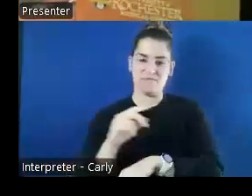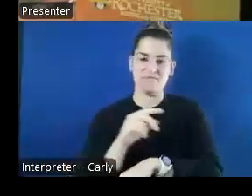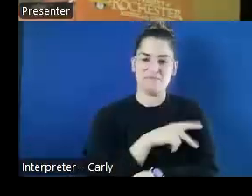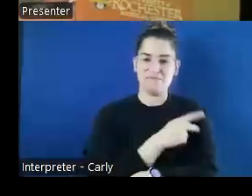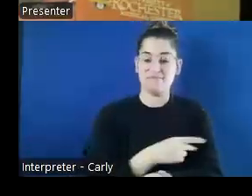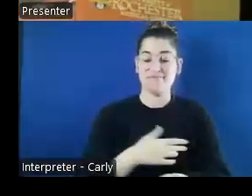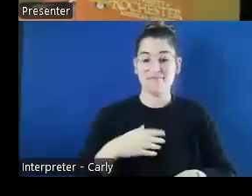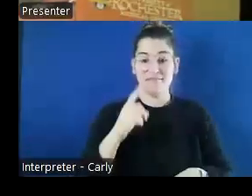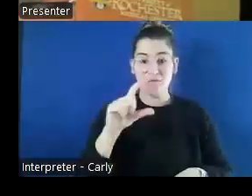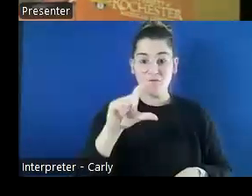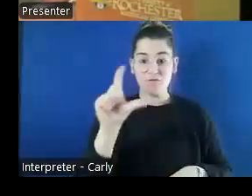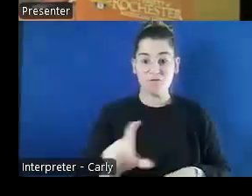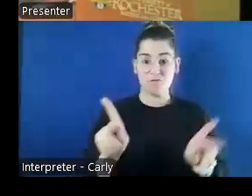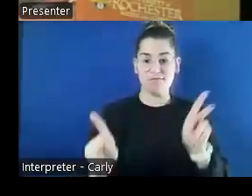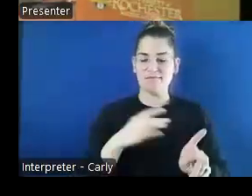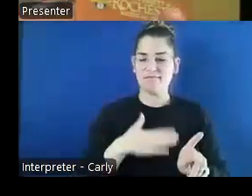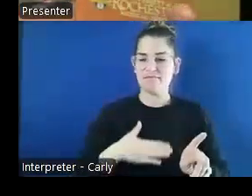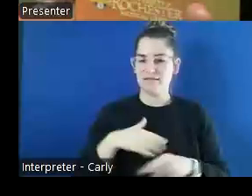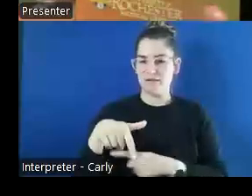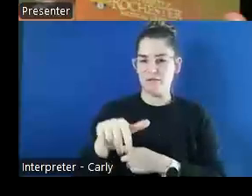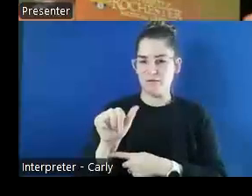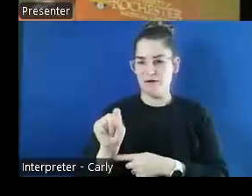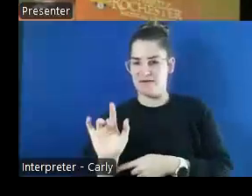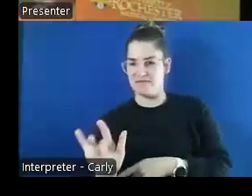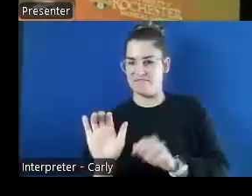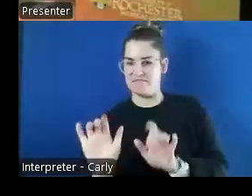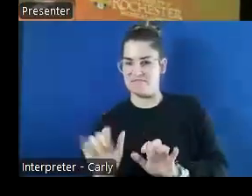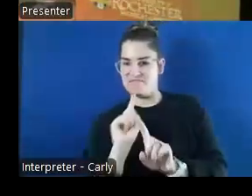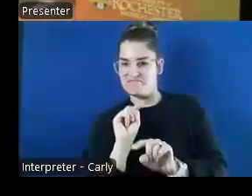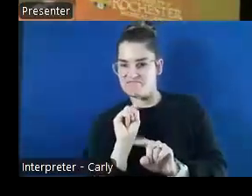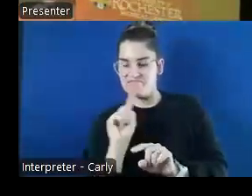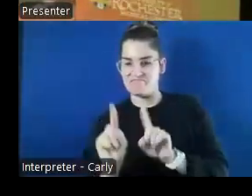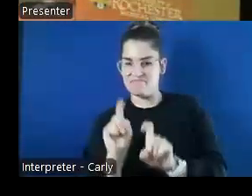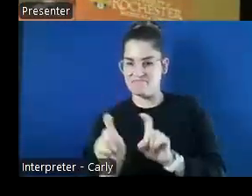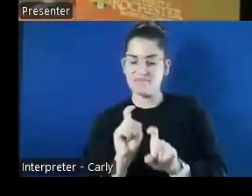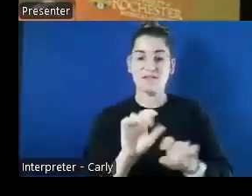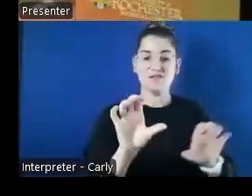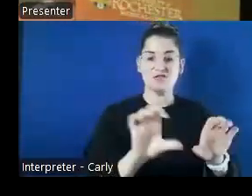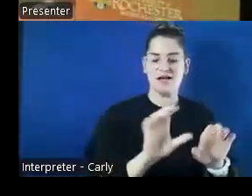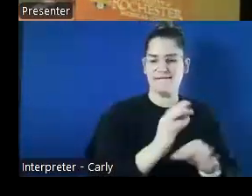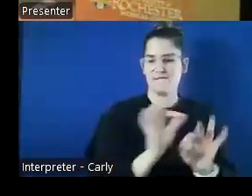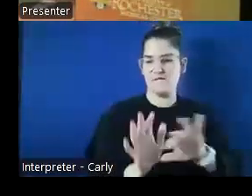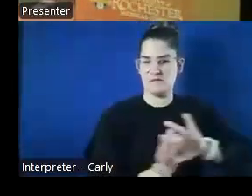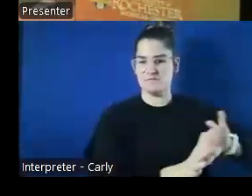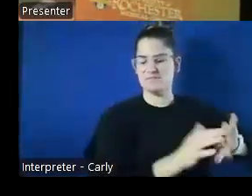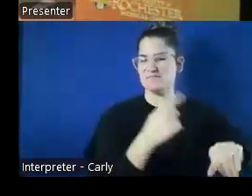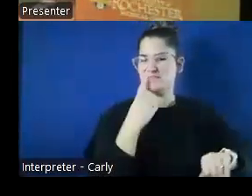the Q&A for any questions during presentation and leave the chat function free for our uh broadcast